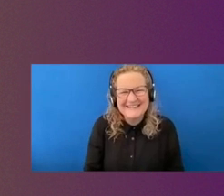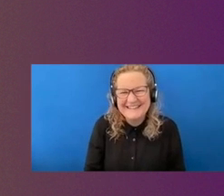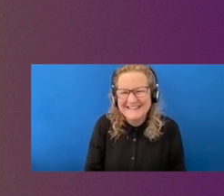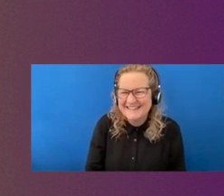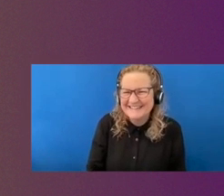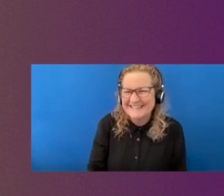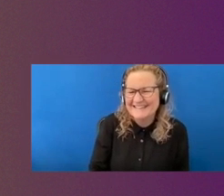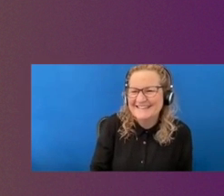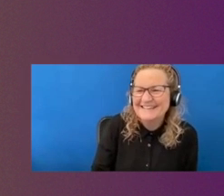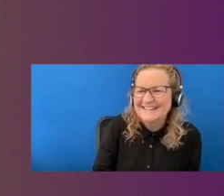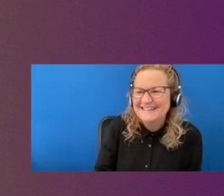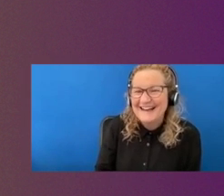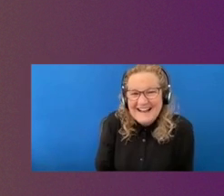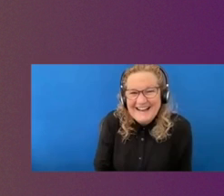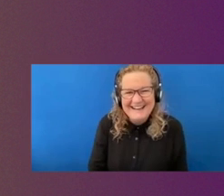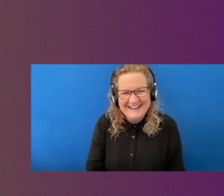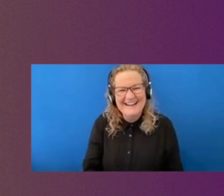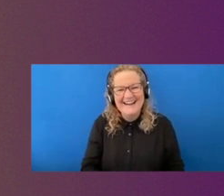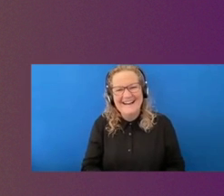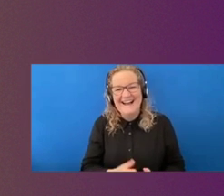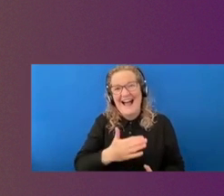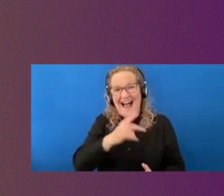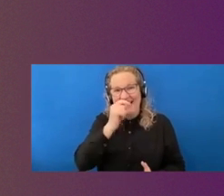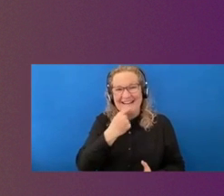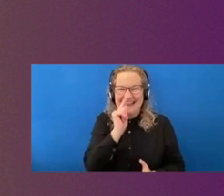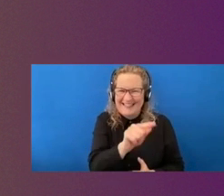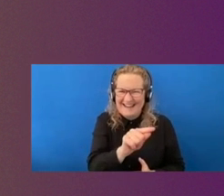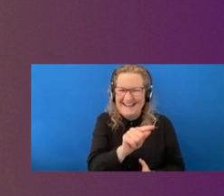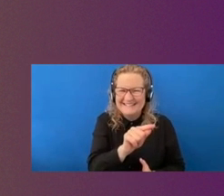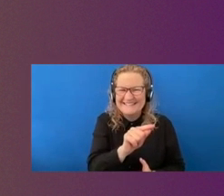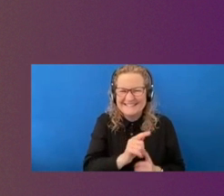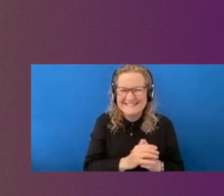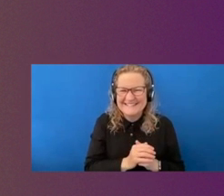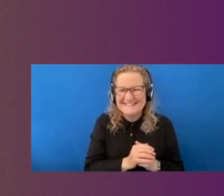and I run a similar program and I can say with confidence that tech is not the end of the all